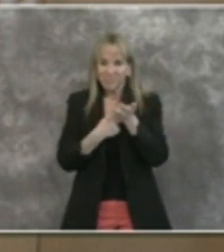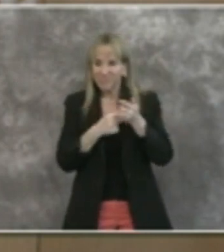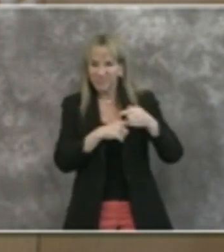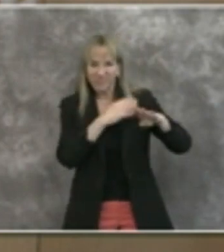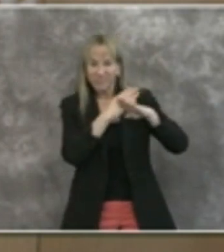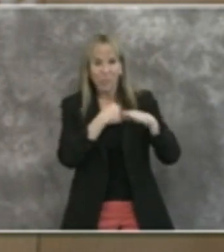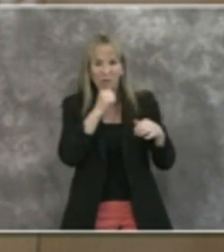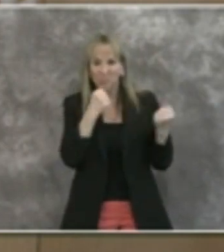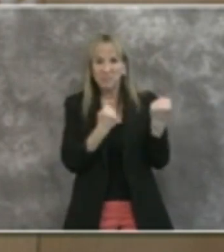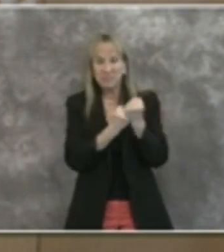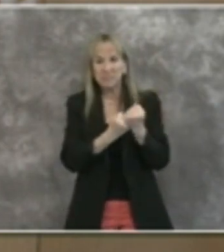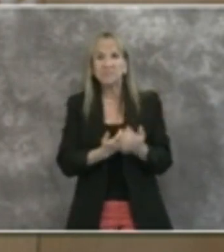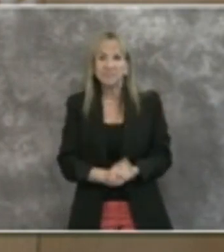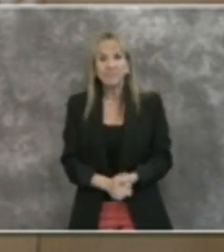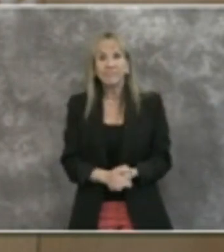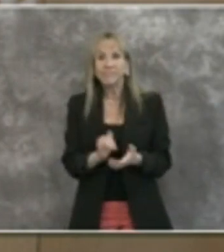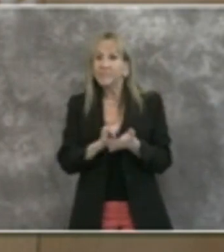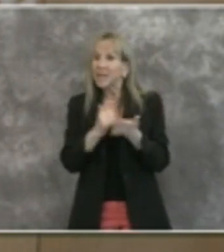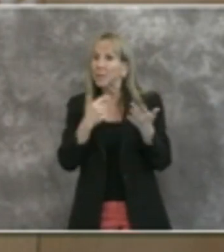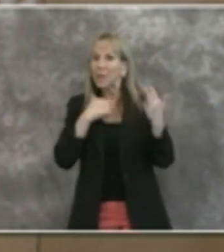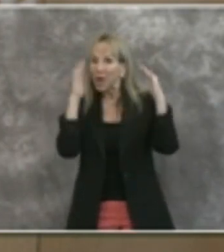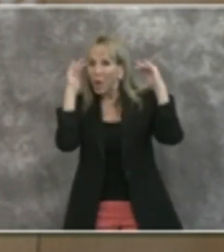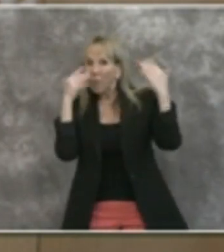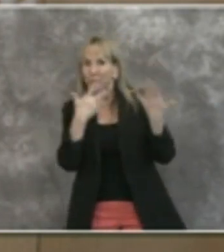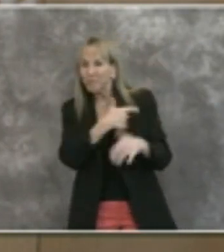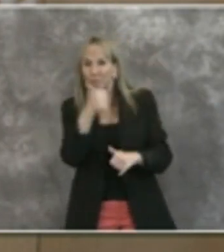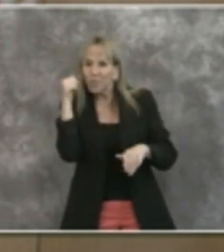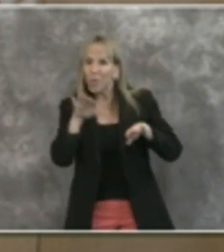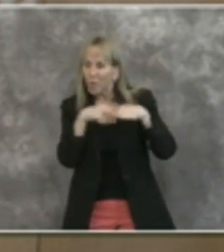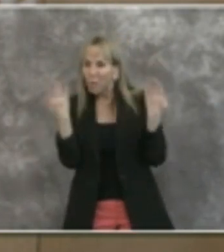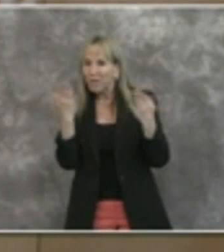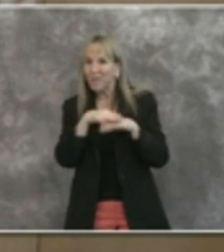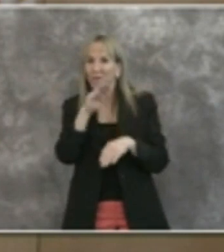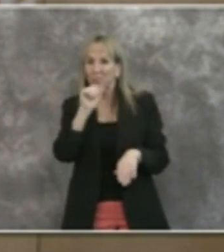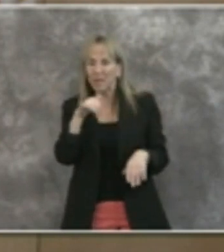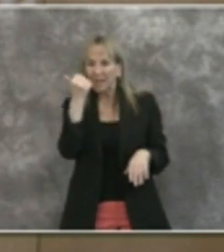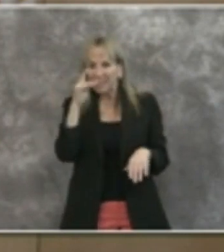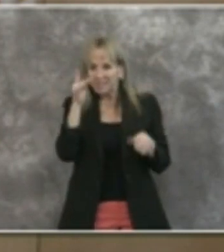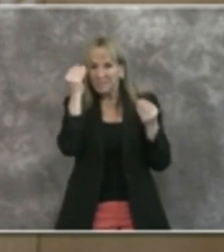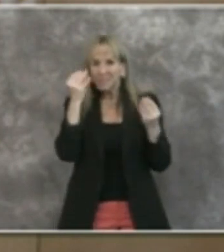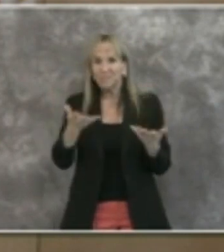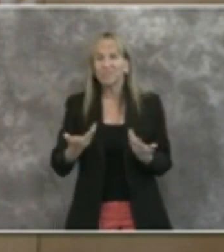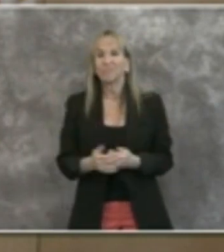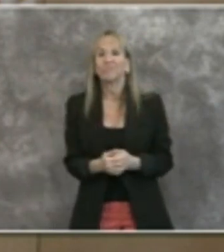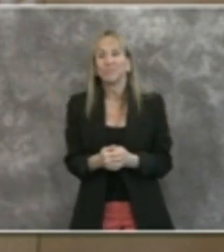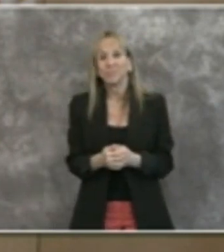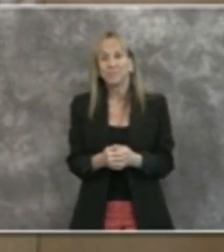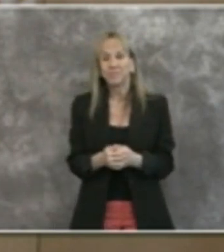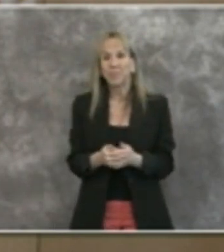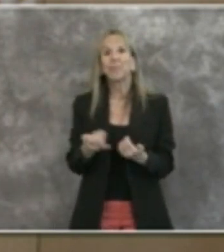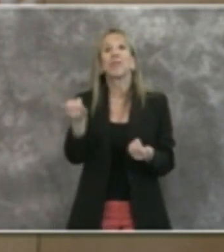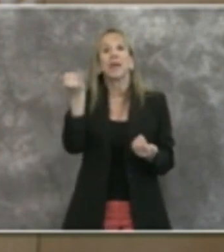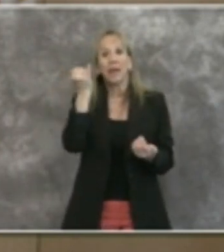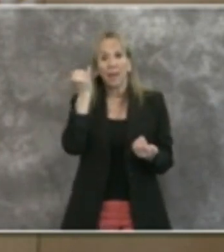THE ISSUE FURTHER AT TO PREVENT THE OPENINGS ON MAY 18TH.